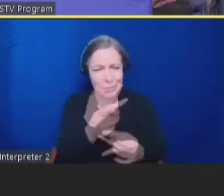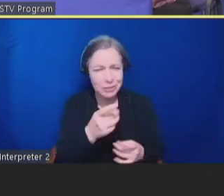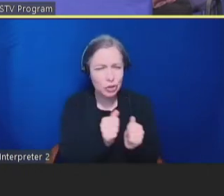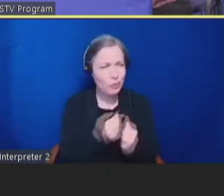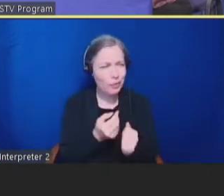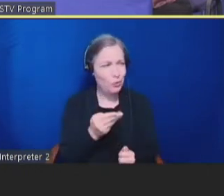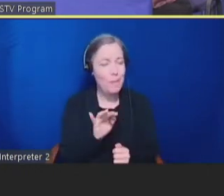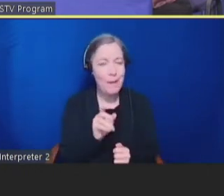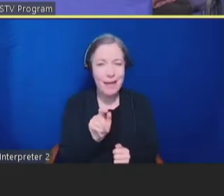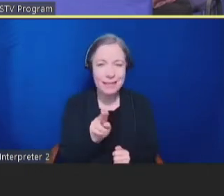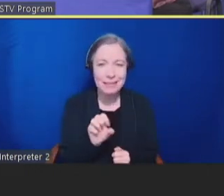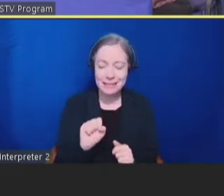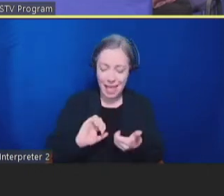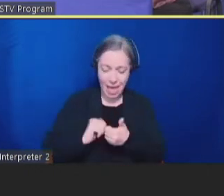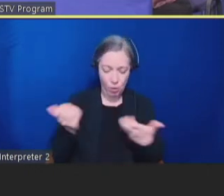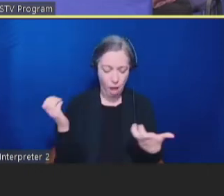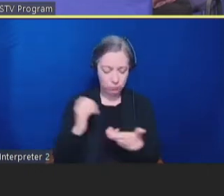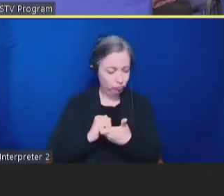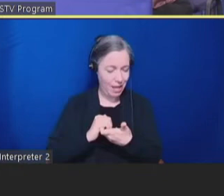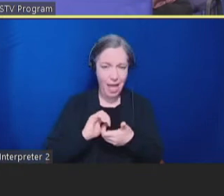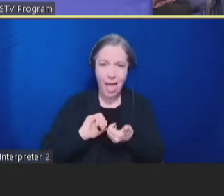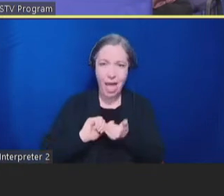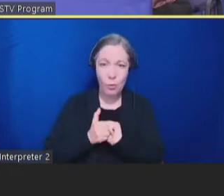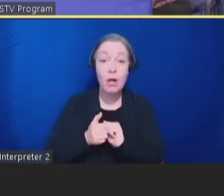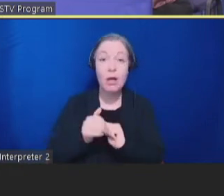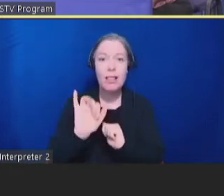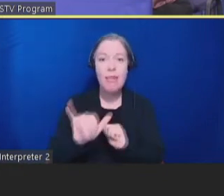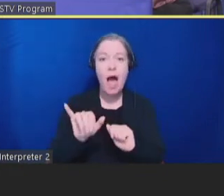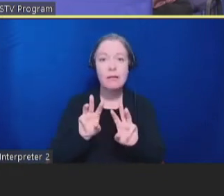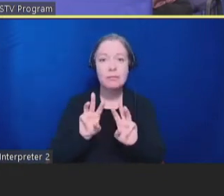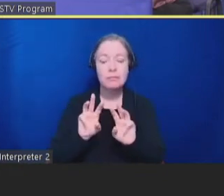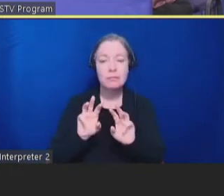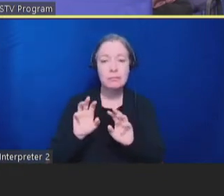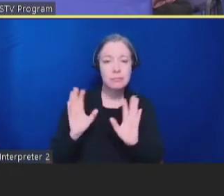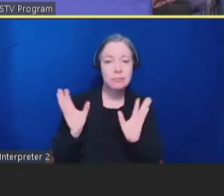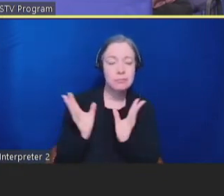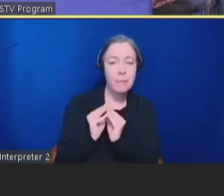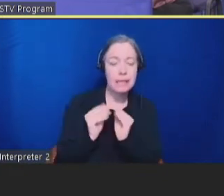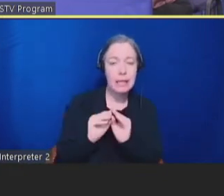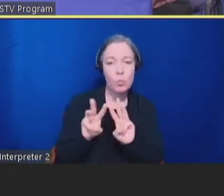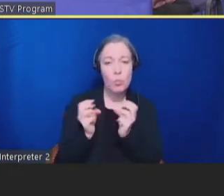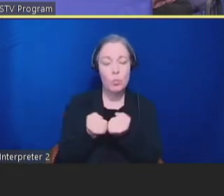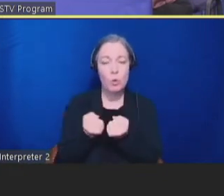And so, the webinar that we produced with them later in the project was a result from